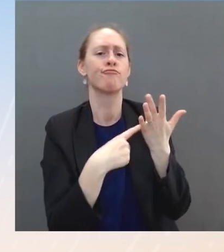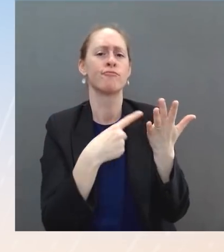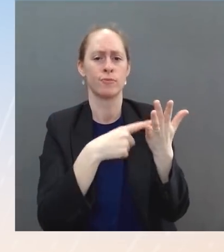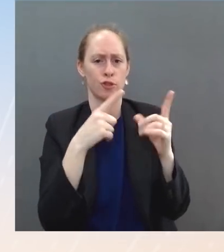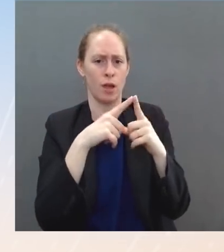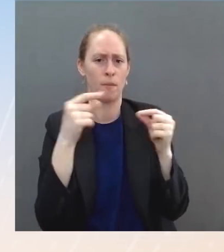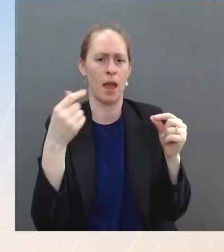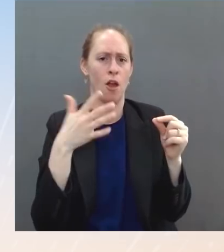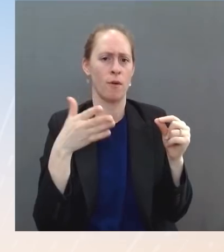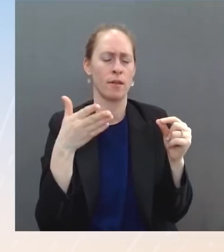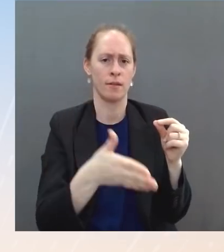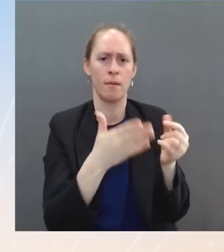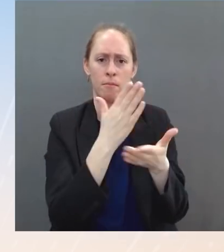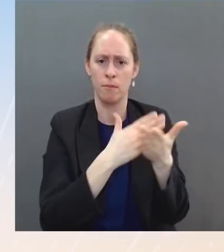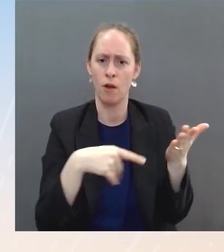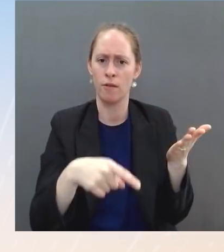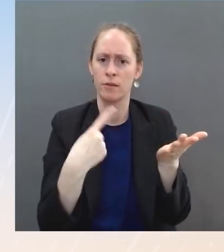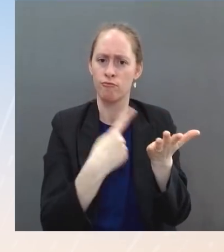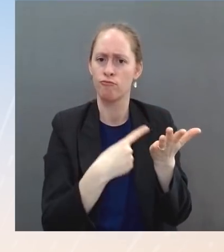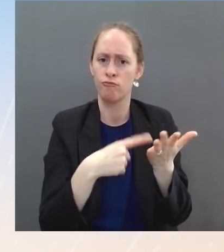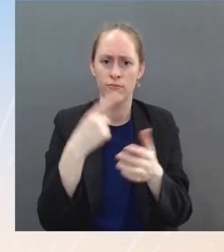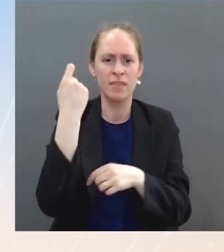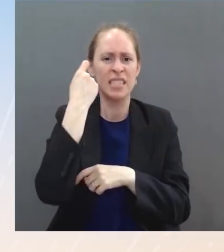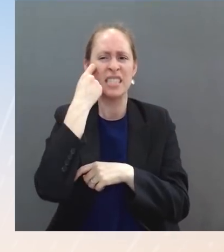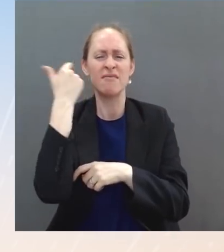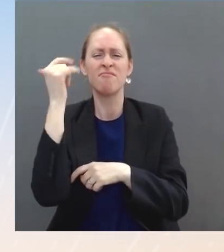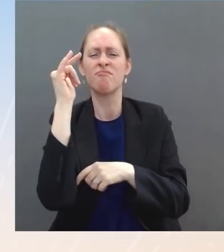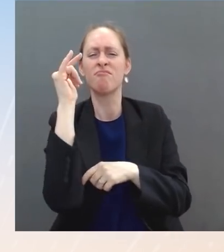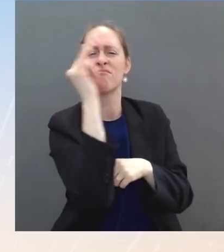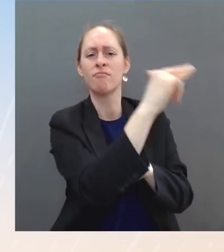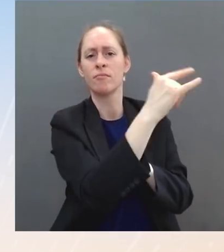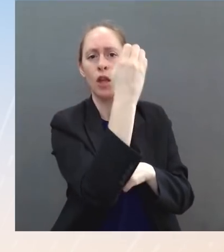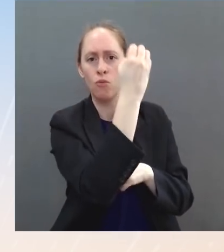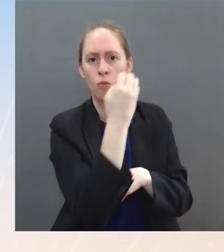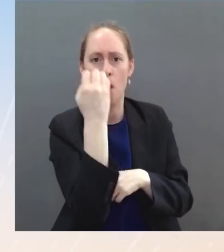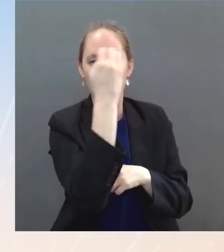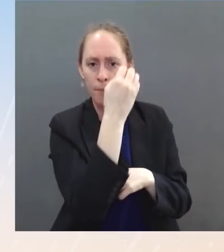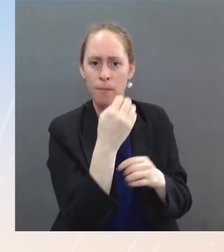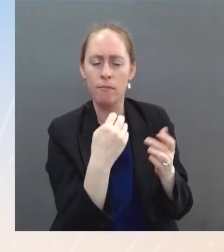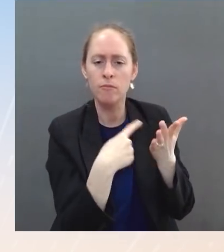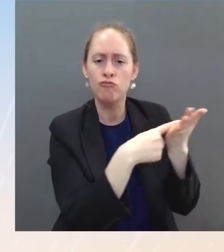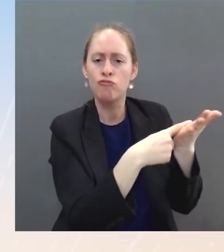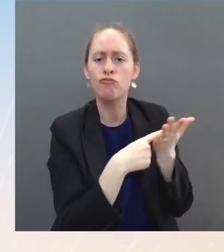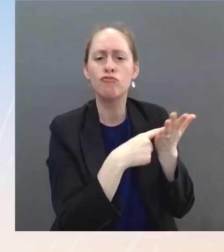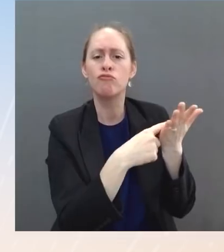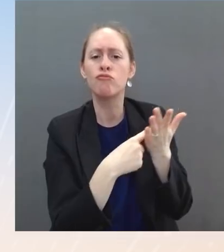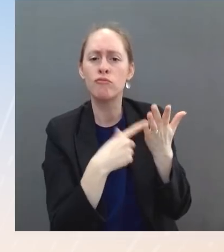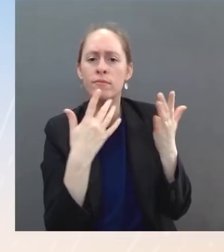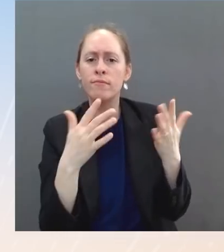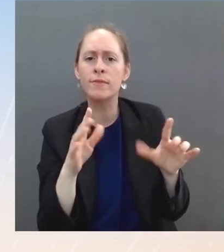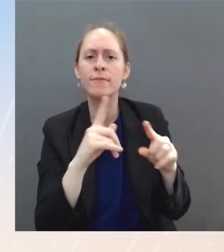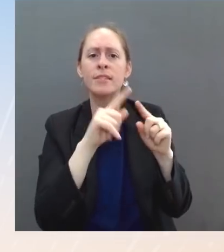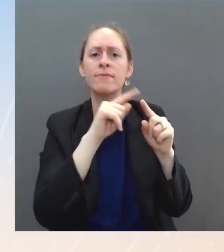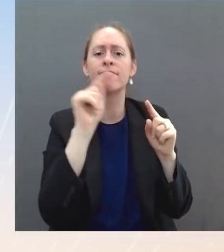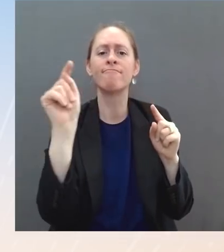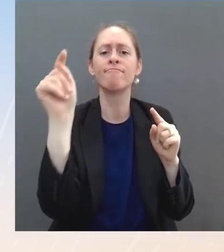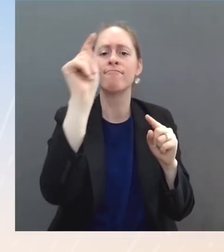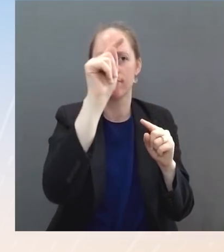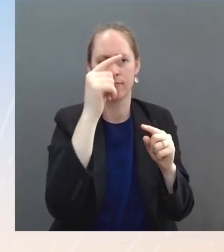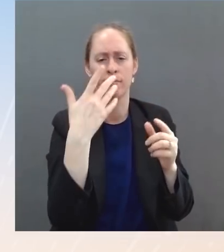and that our partnership and friendship with Japan continues as we discuss how to help support Ukraine